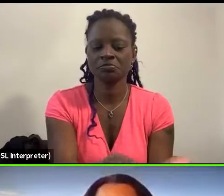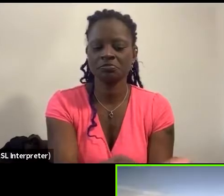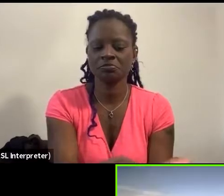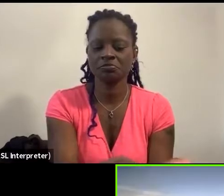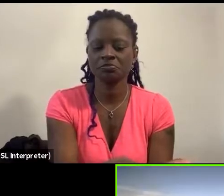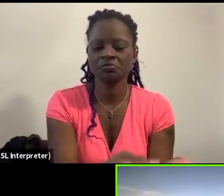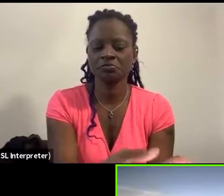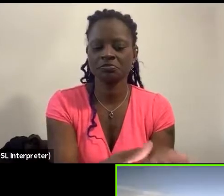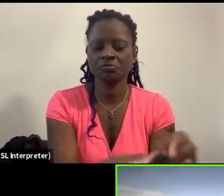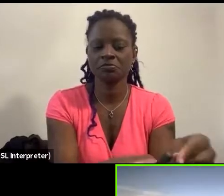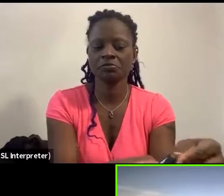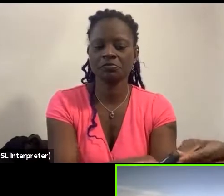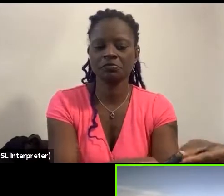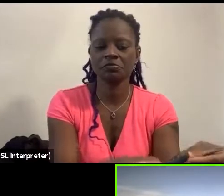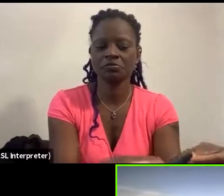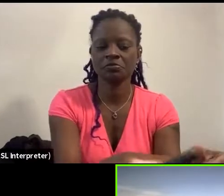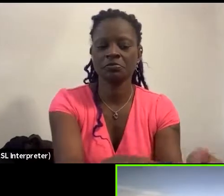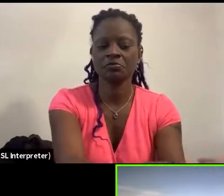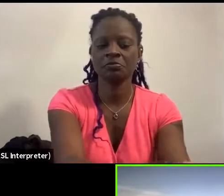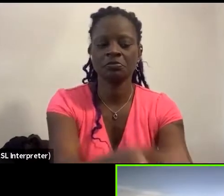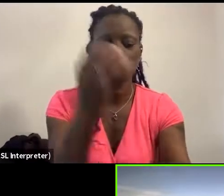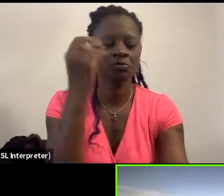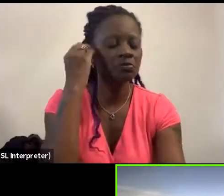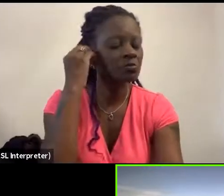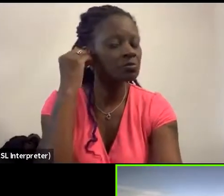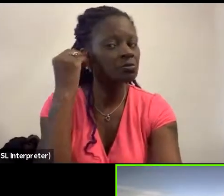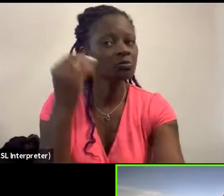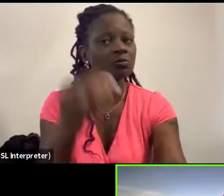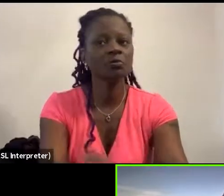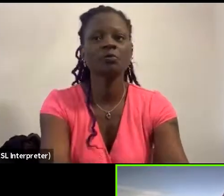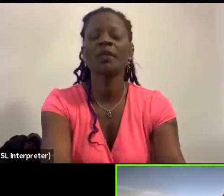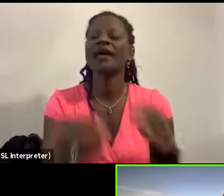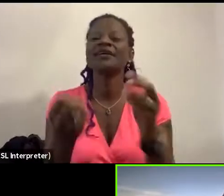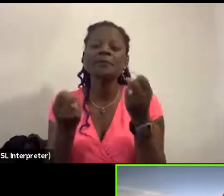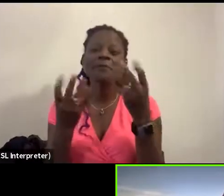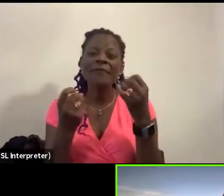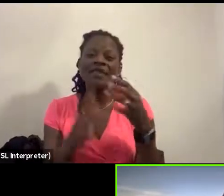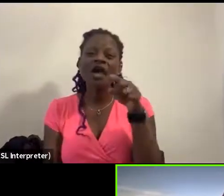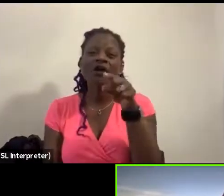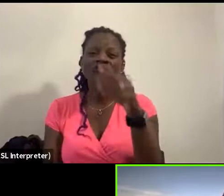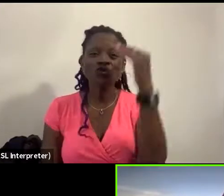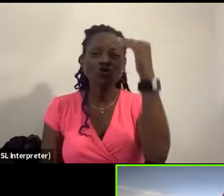attending today, as most of you know, we moved into the orange chair in a